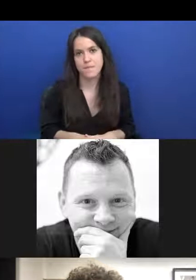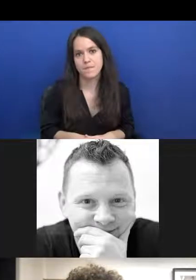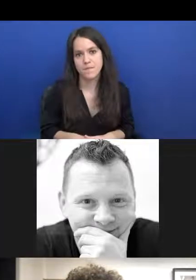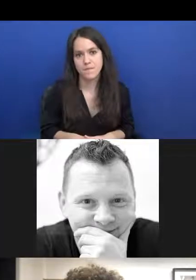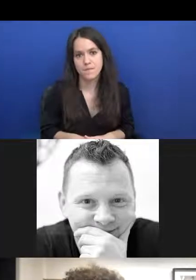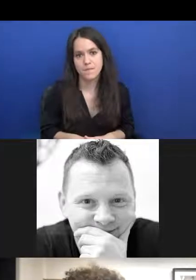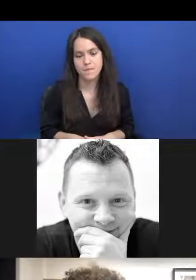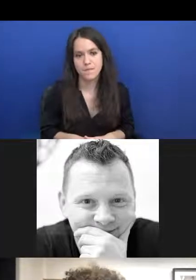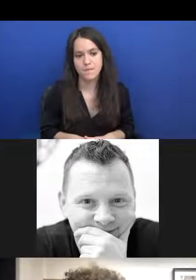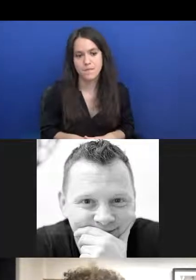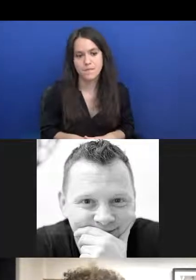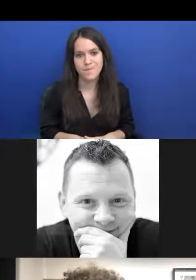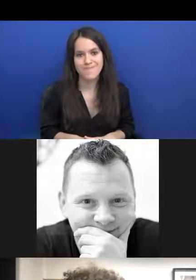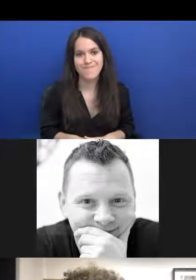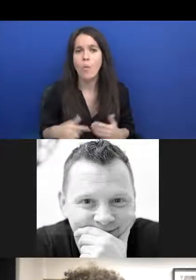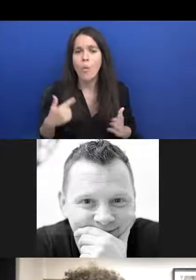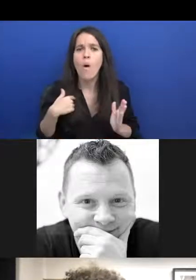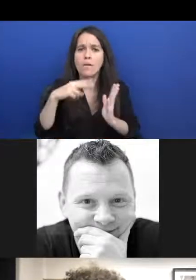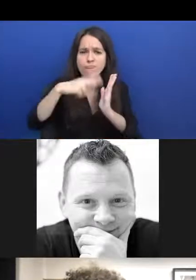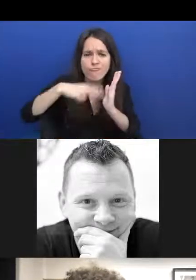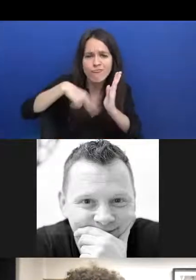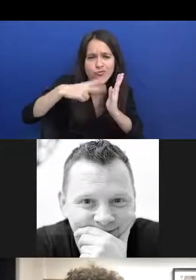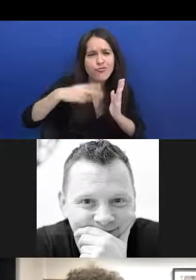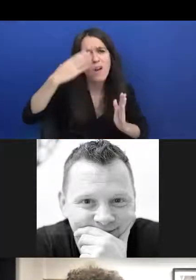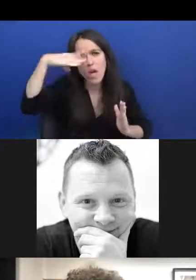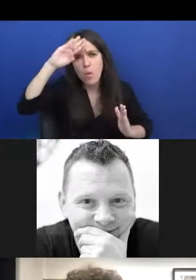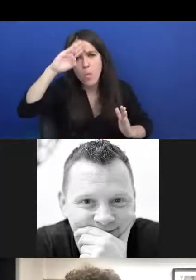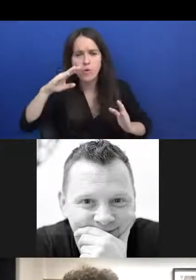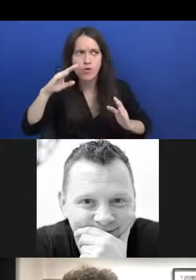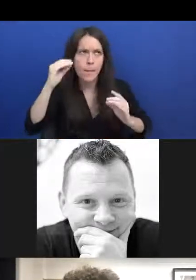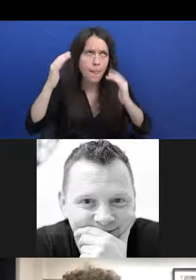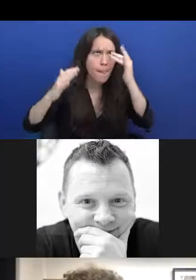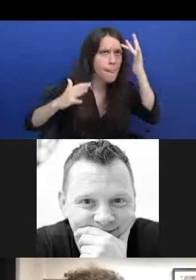I really hadn't read much anthropology and only a little linguistic anthropology and